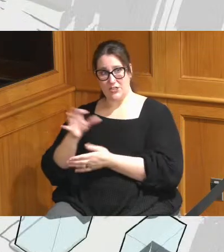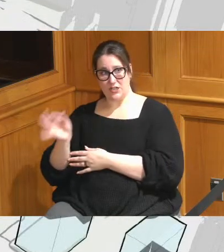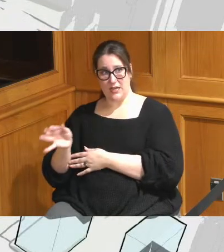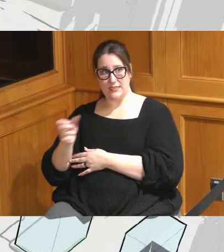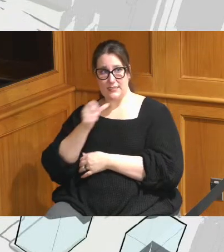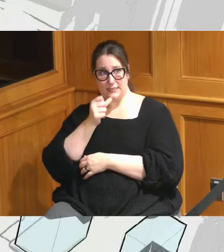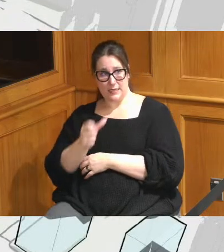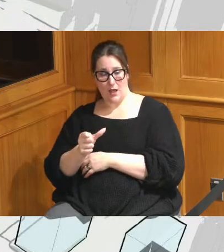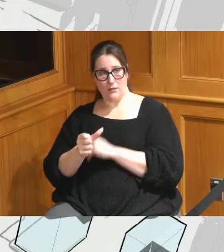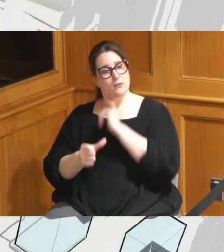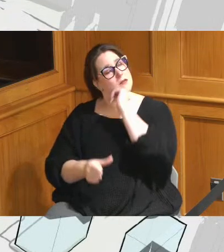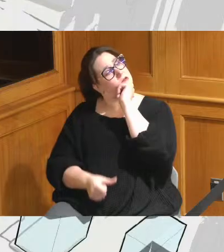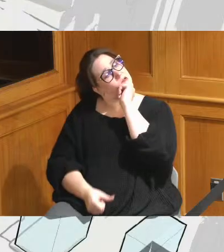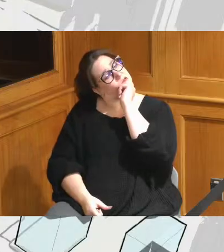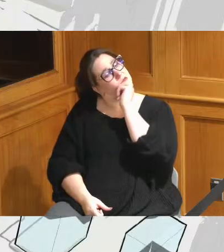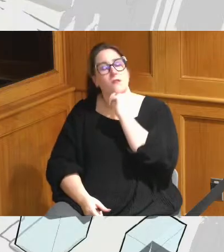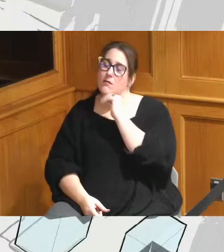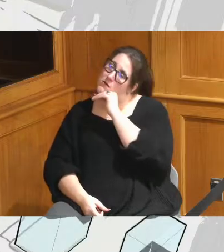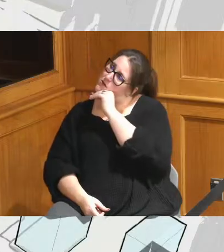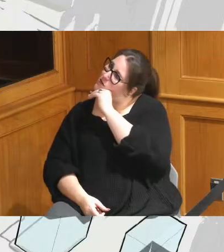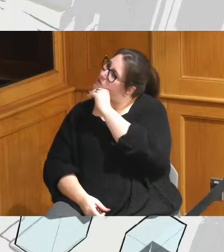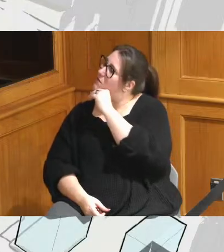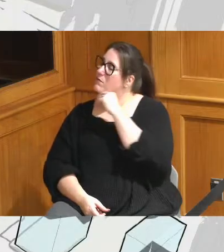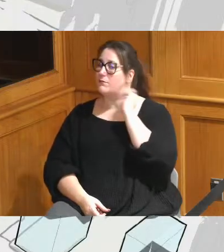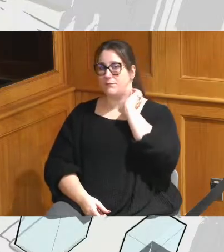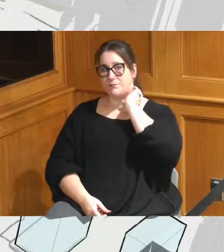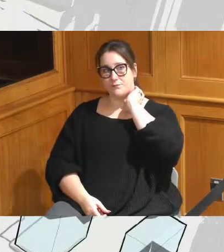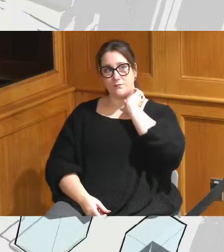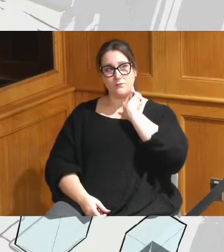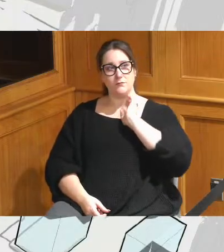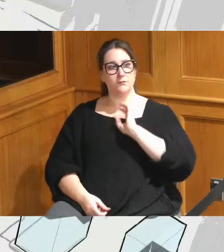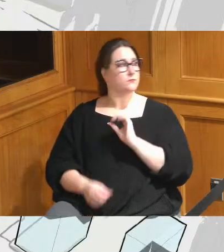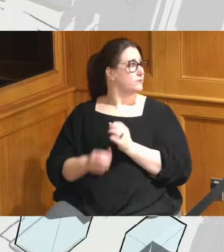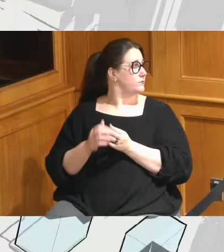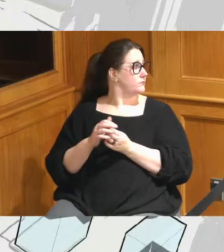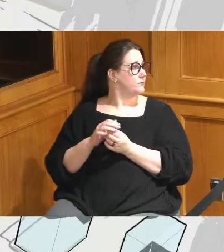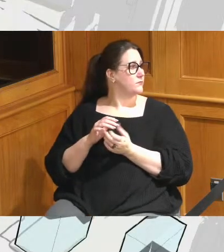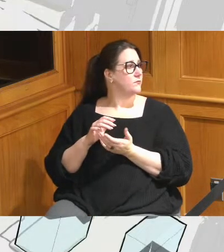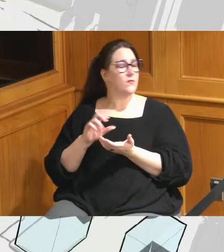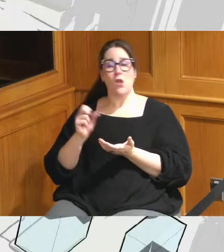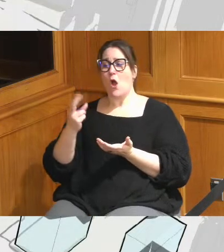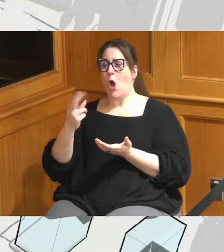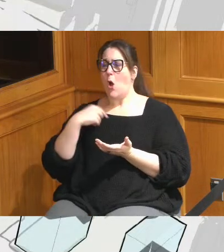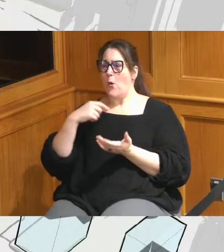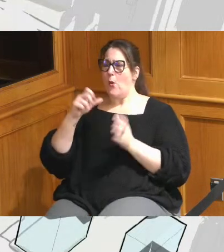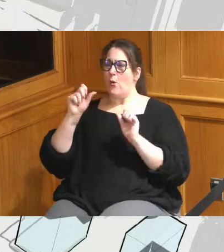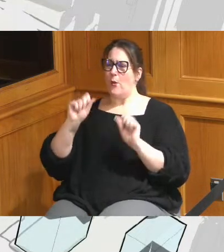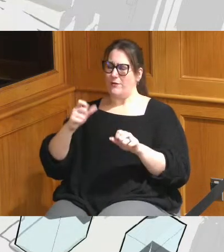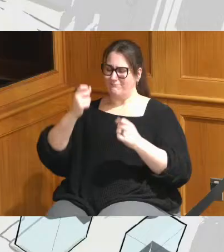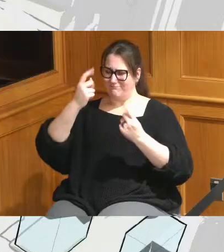I see. Okay. Oh, yeah. Okay. Sorry. Okay. That helps to see the visual. Yeah. Page 19. Yes,